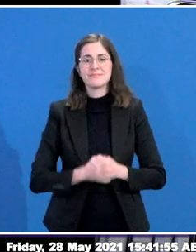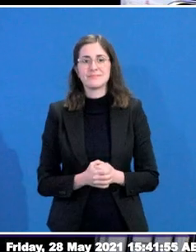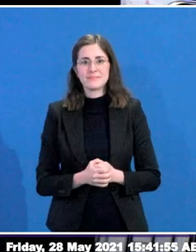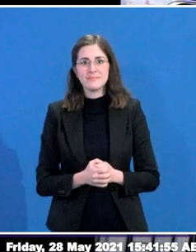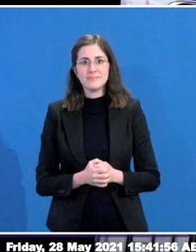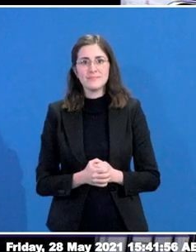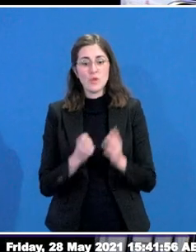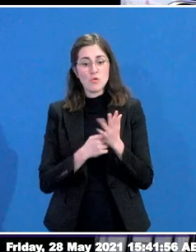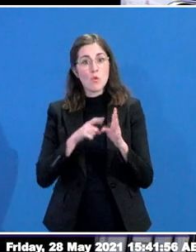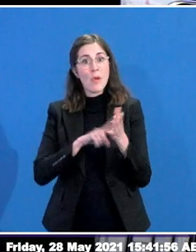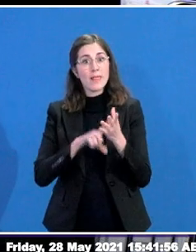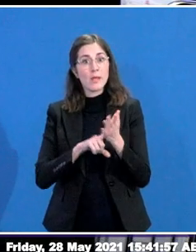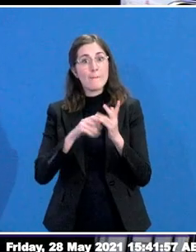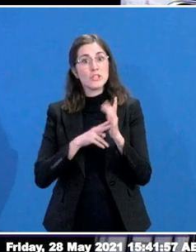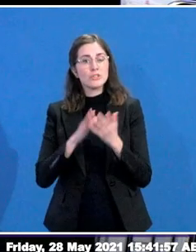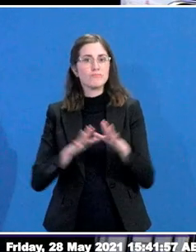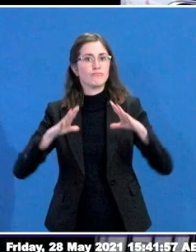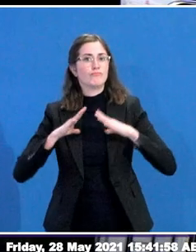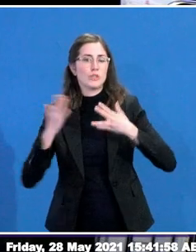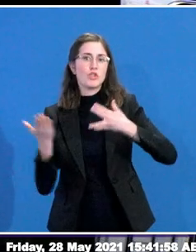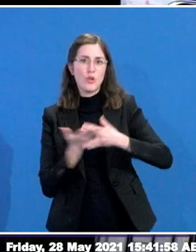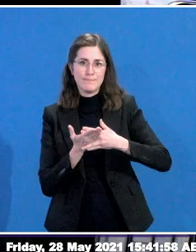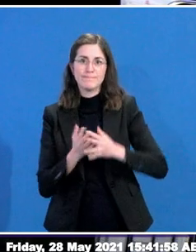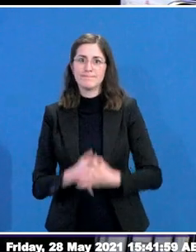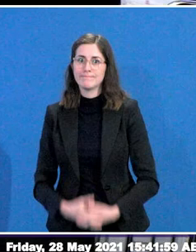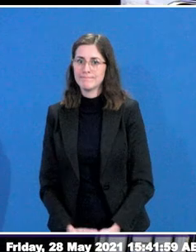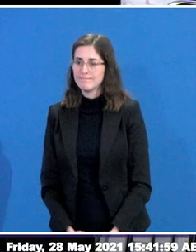The Royal Commission is adjourned.